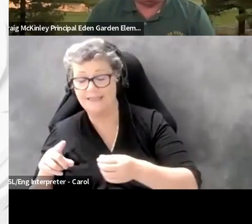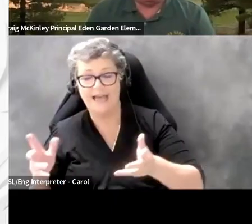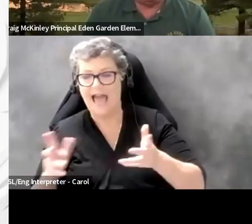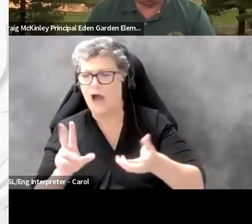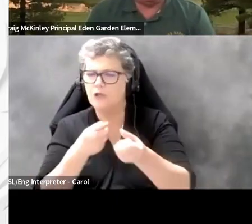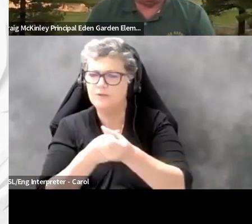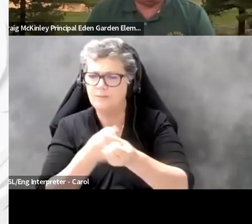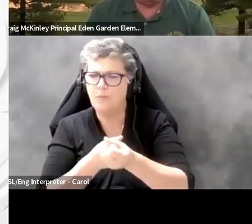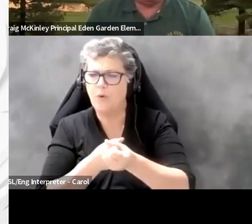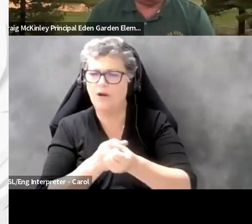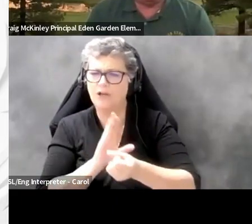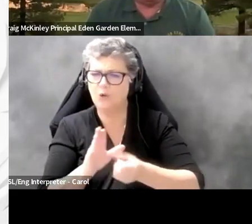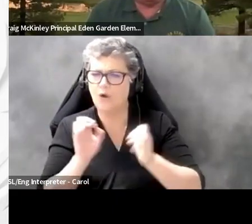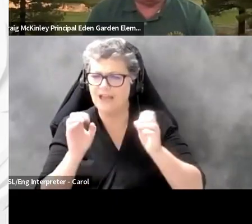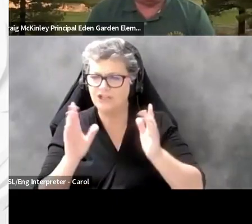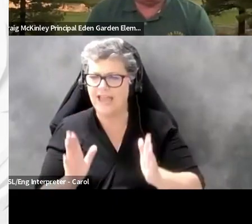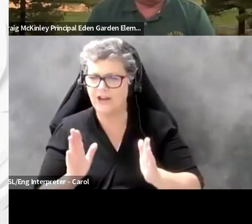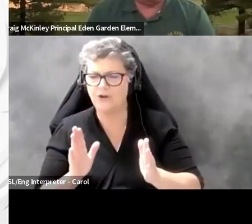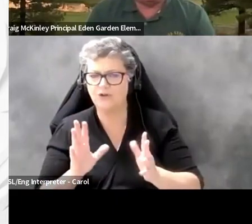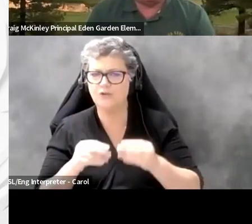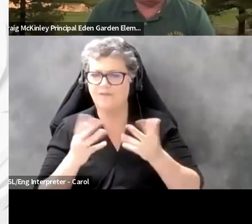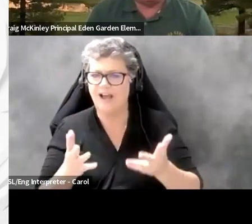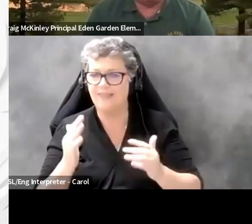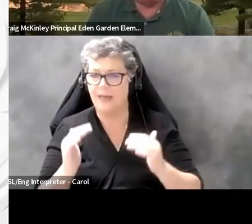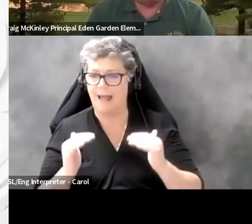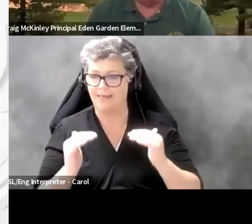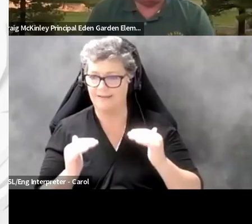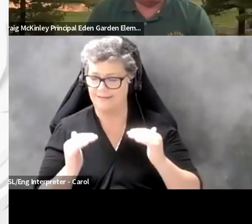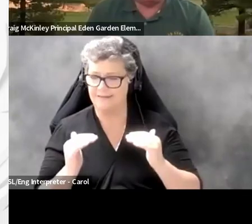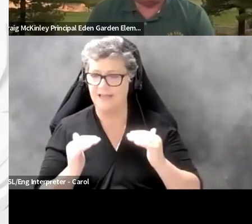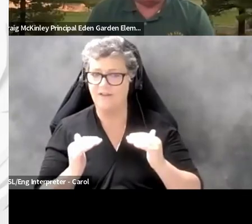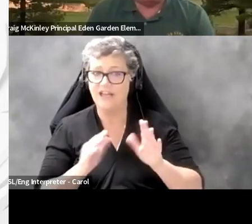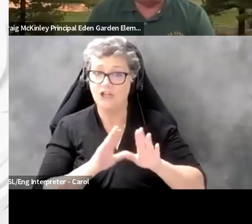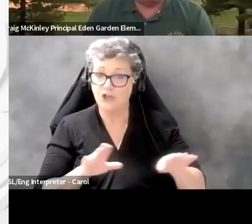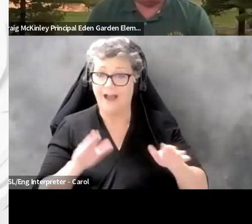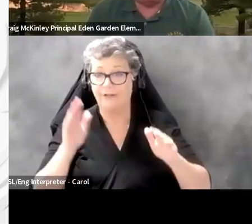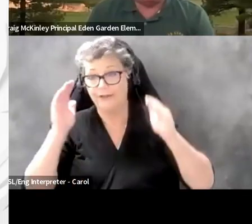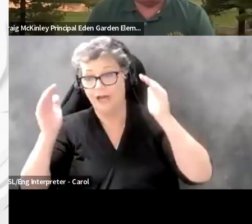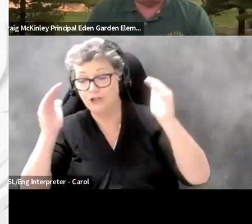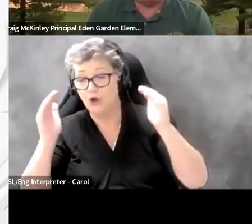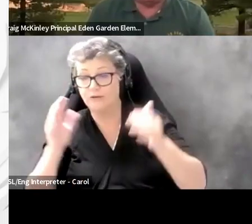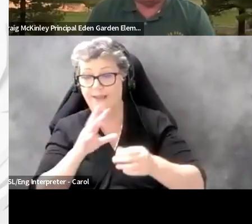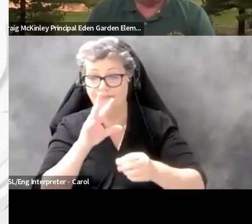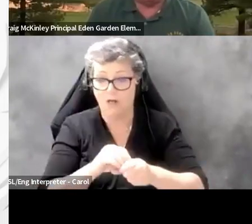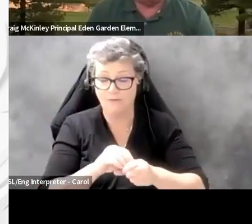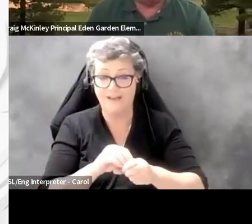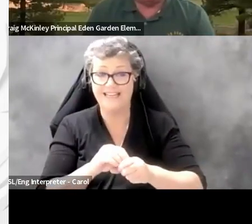in finding or providing a balance of this child adult involvement specially because they're also